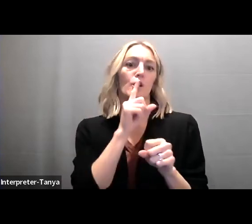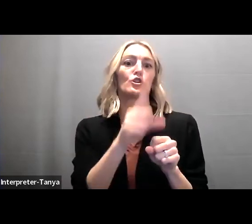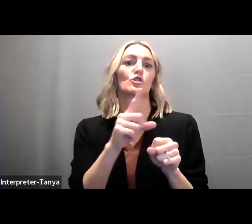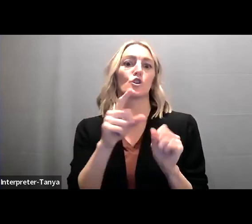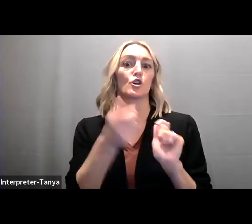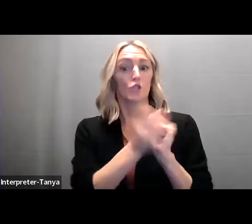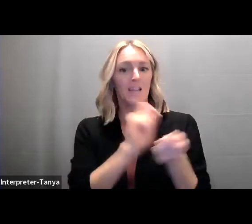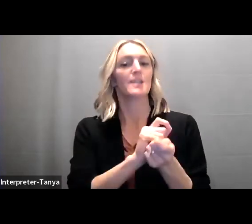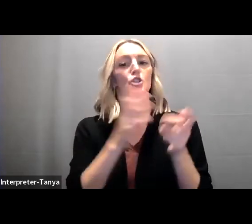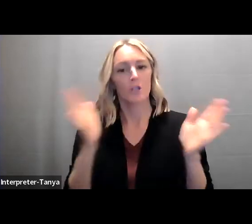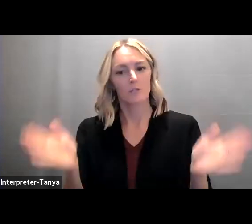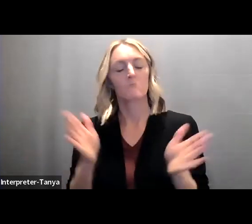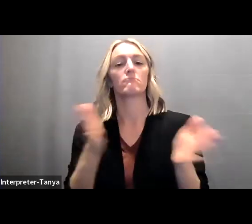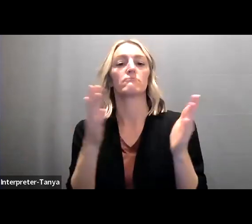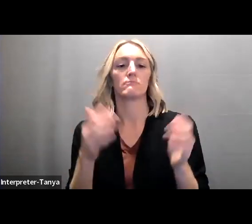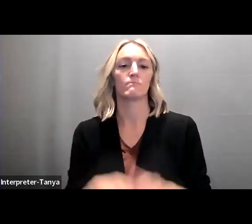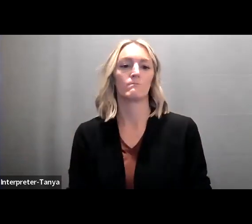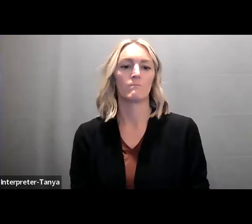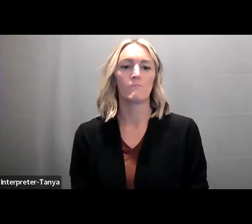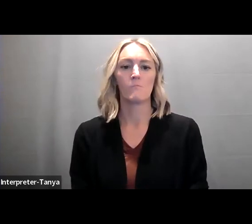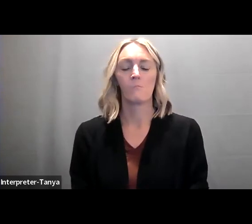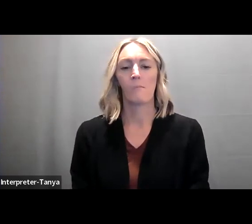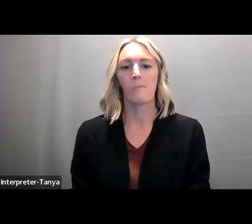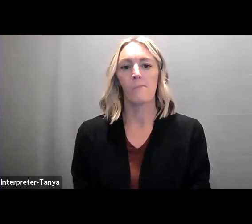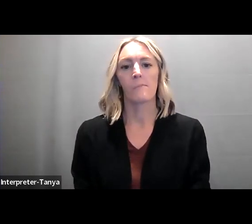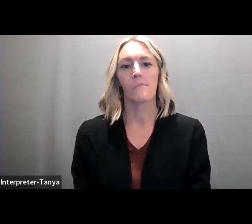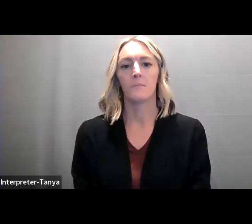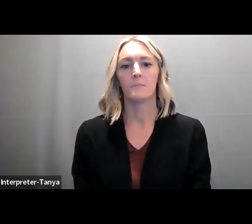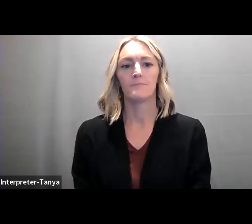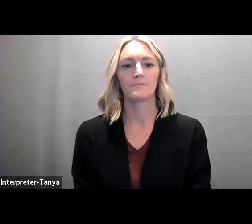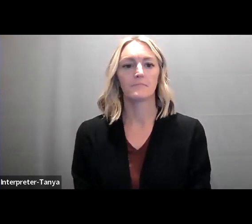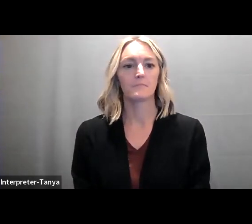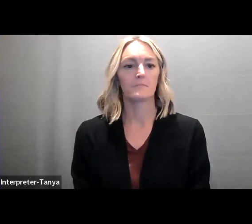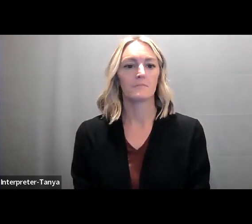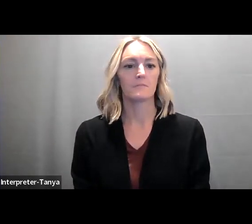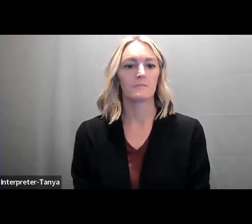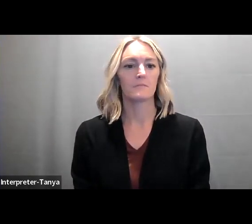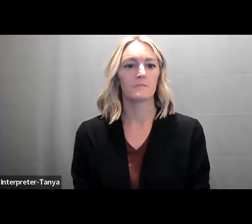Next slide. Thank you.